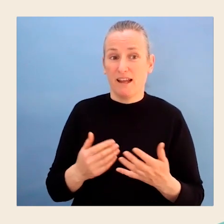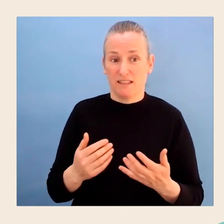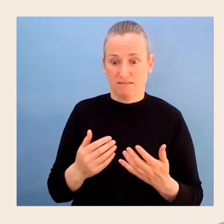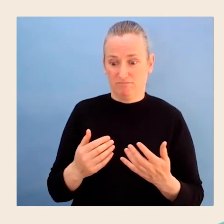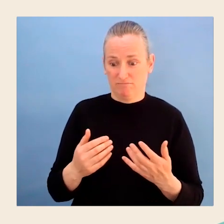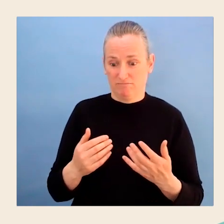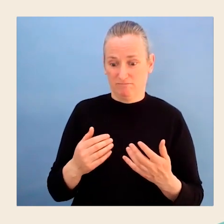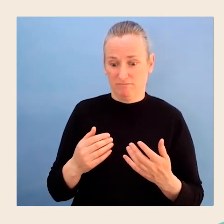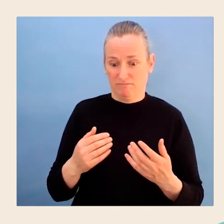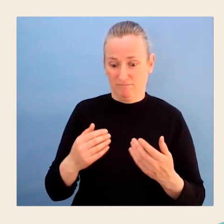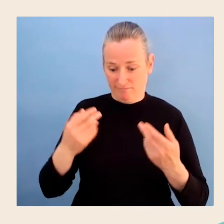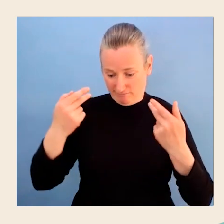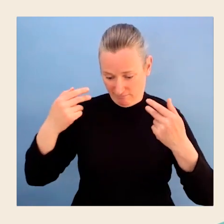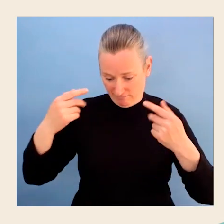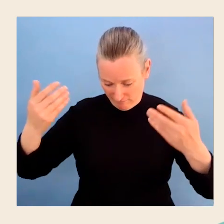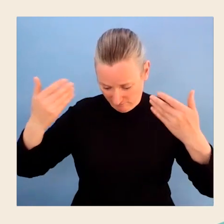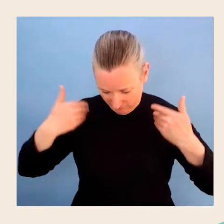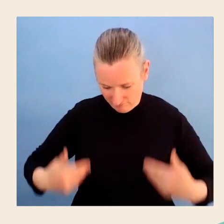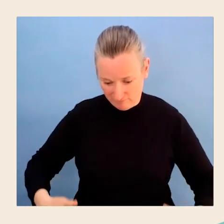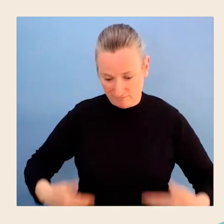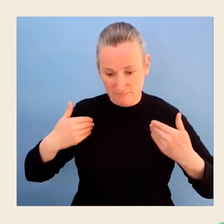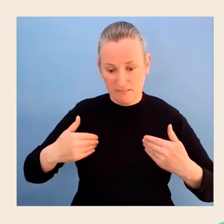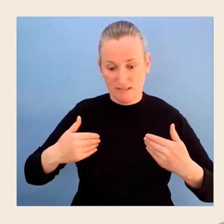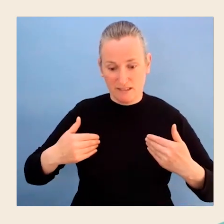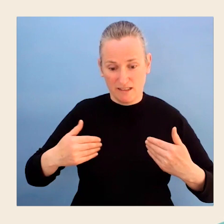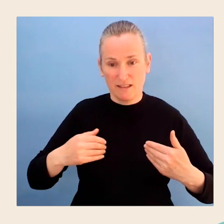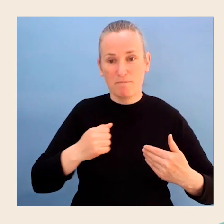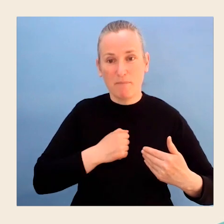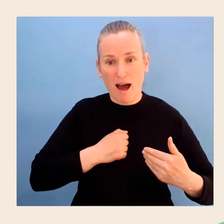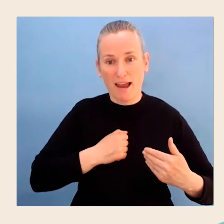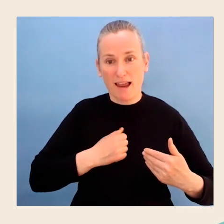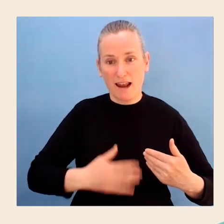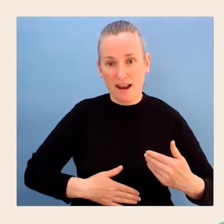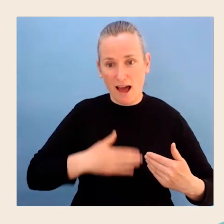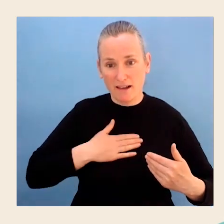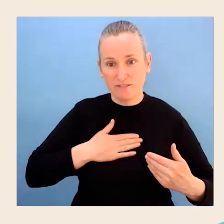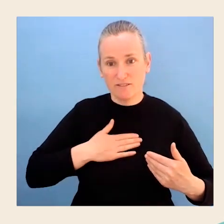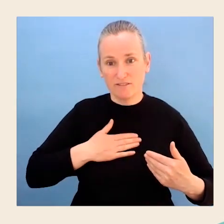and my personhood and my embodiment and not about my art.